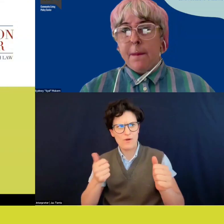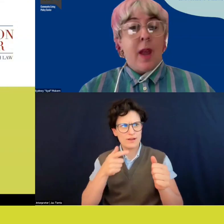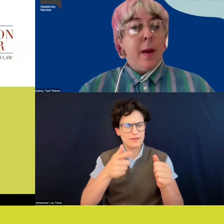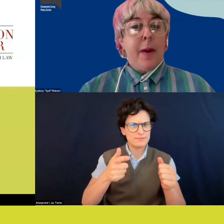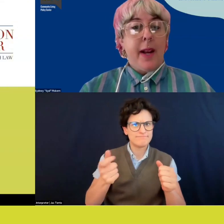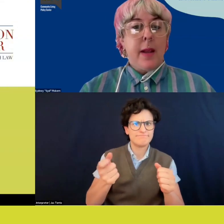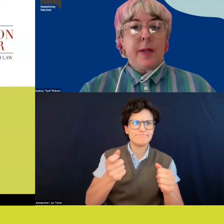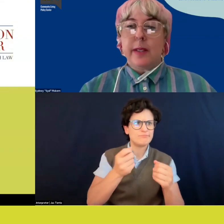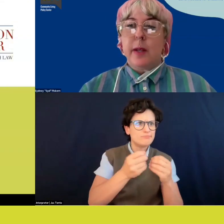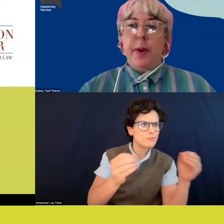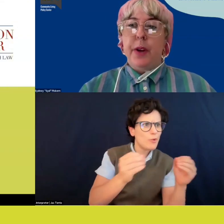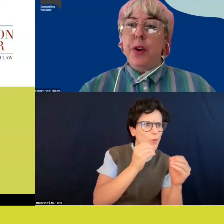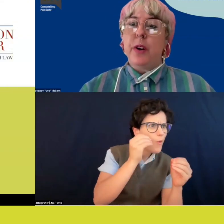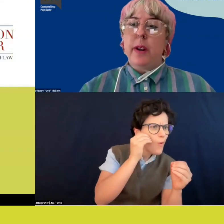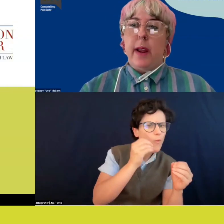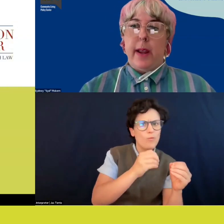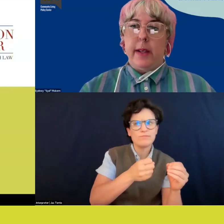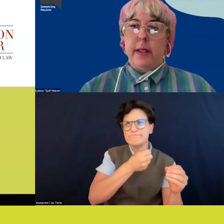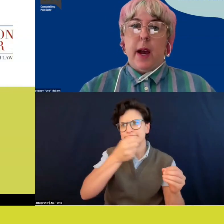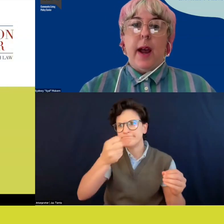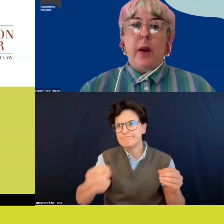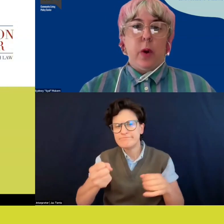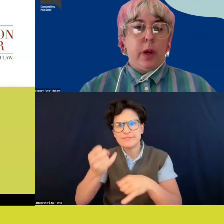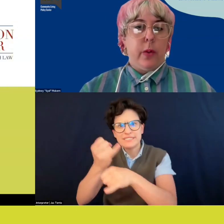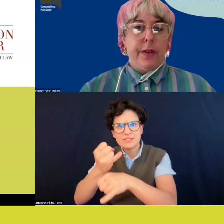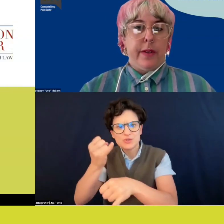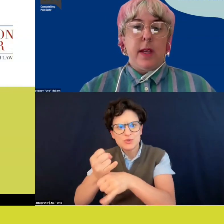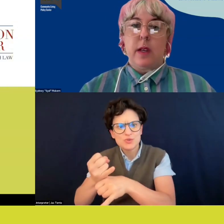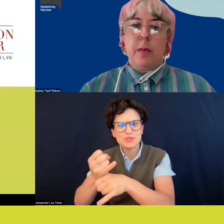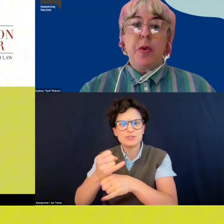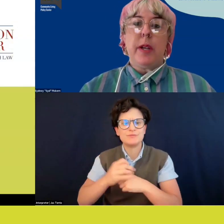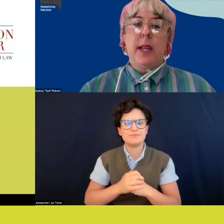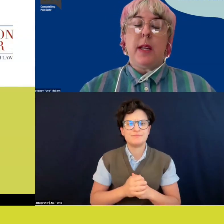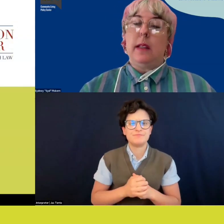My name is Syd Pickern, and I work with the Community